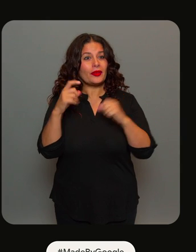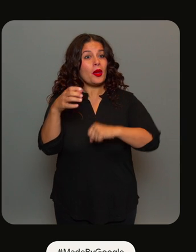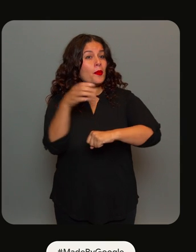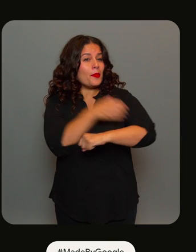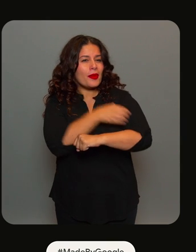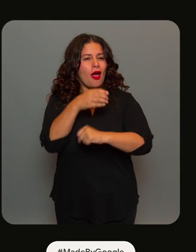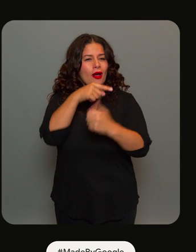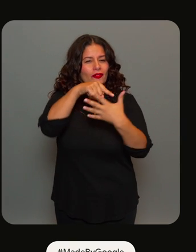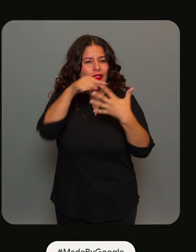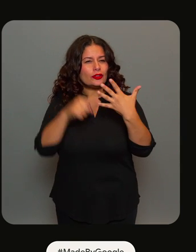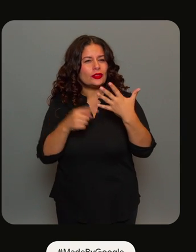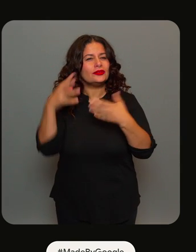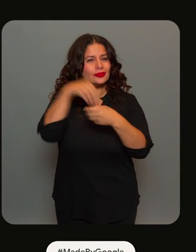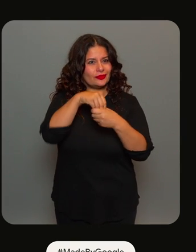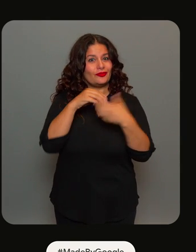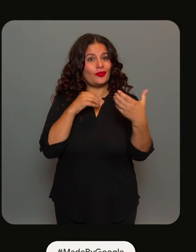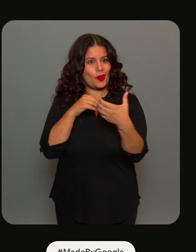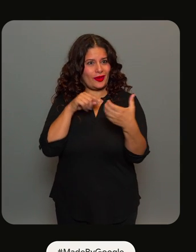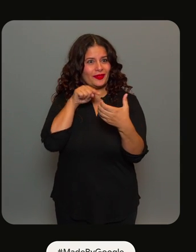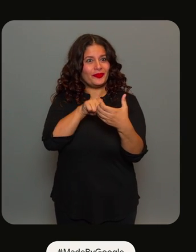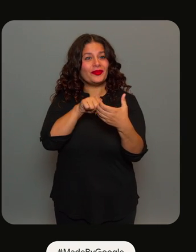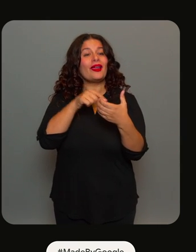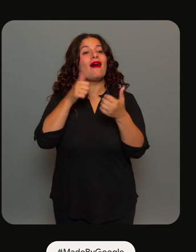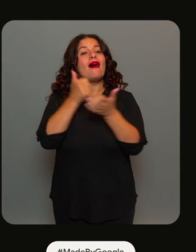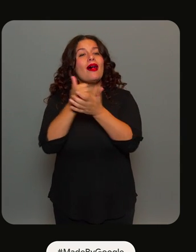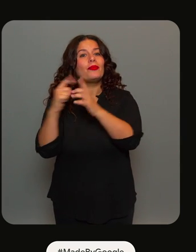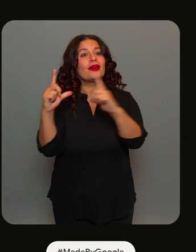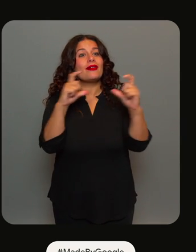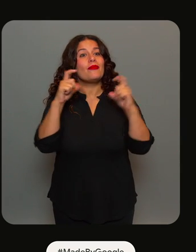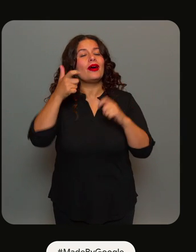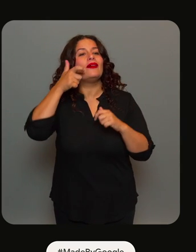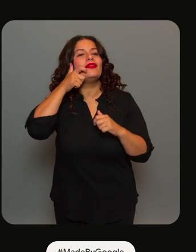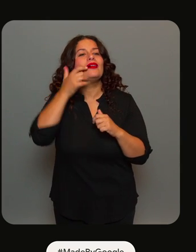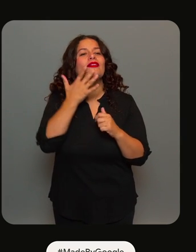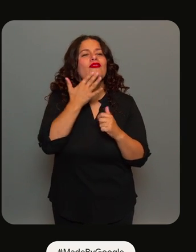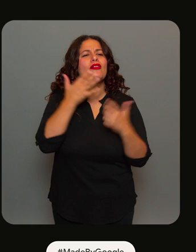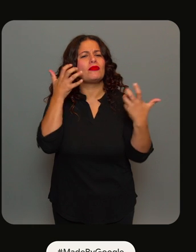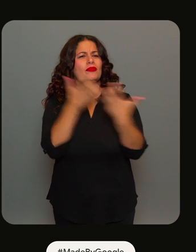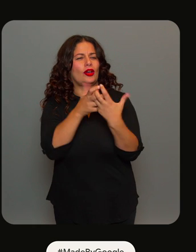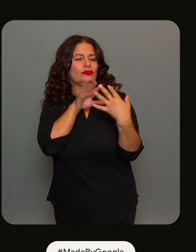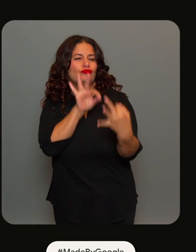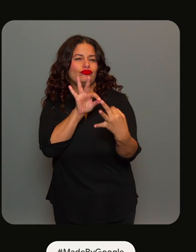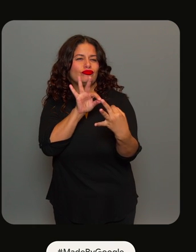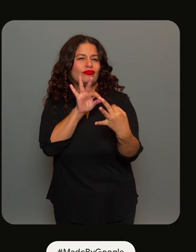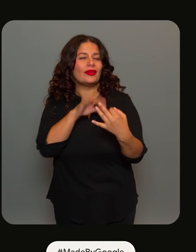help you take accurate images for every skin tone, fix your